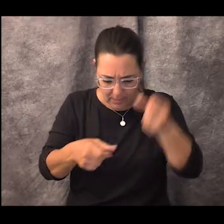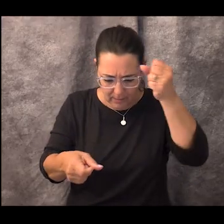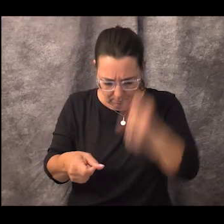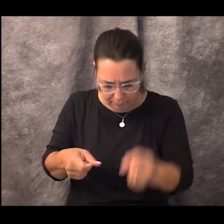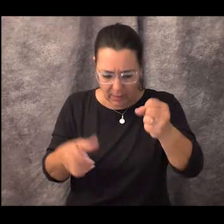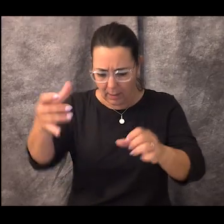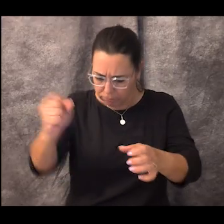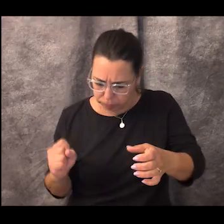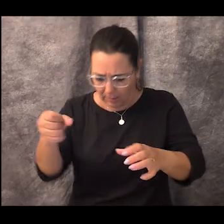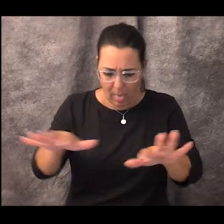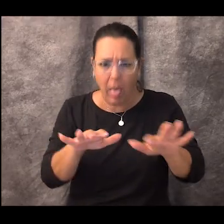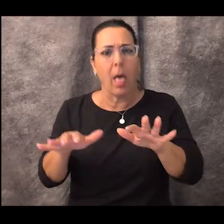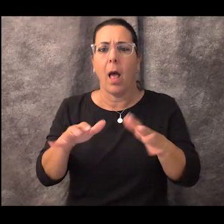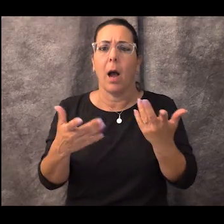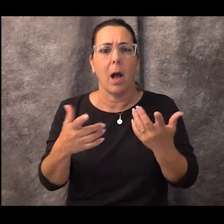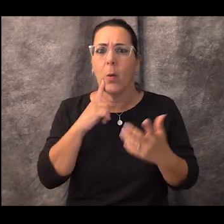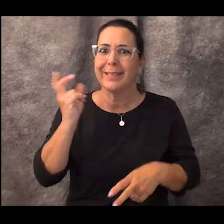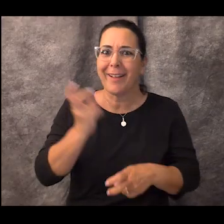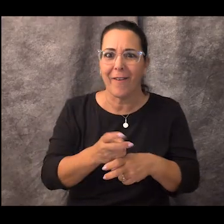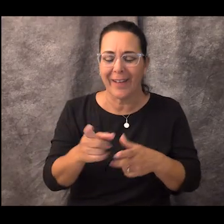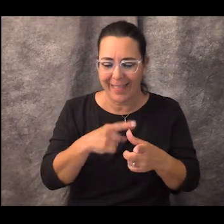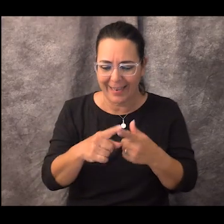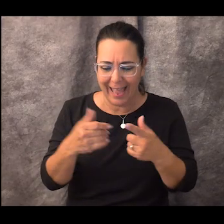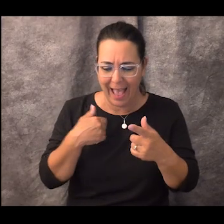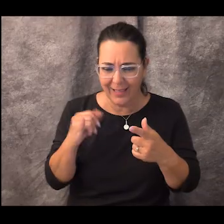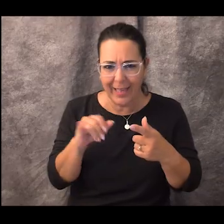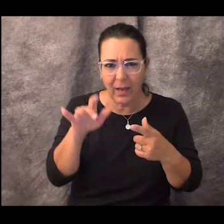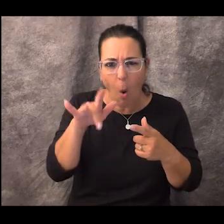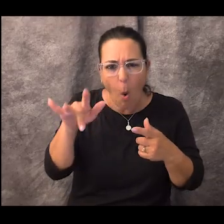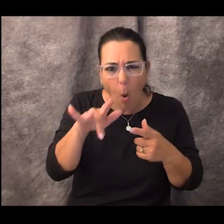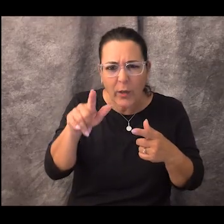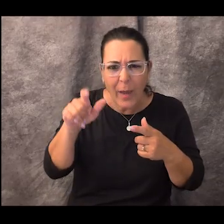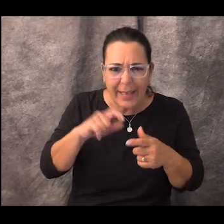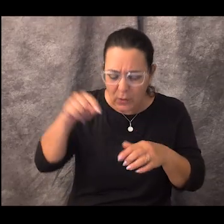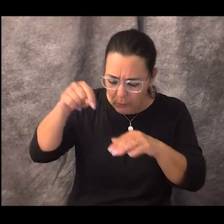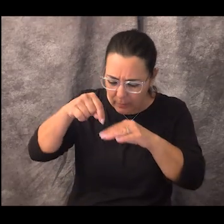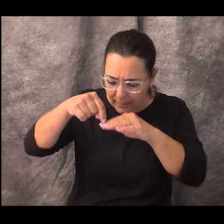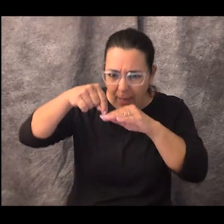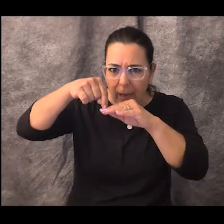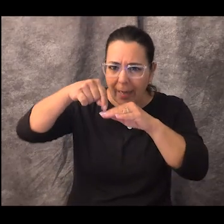And then you just have like a glorified thumbtack and you have to punch out like a little hole. The Chad, you had to punch the Chad out a little hole,